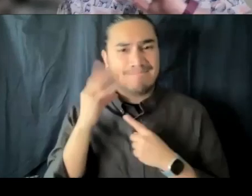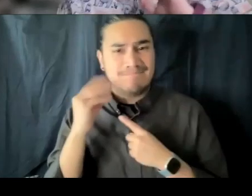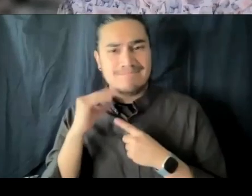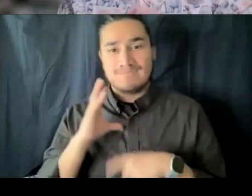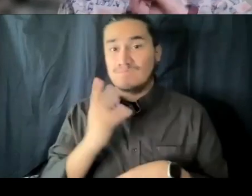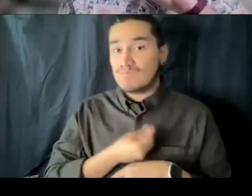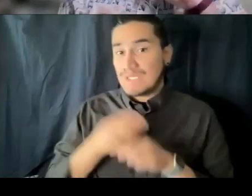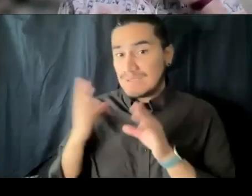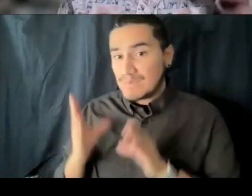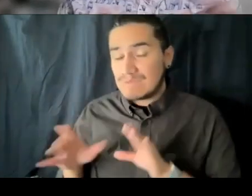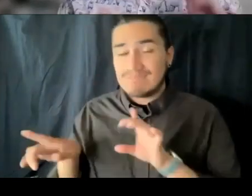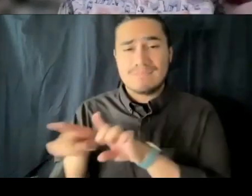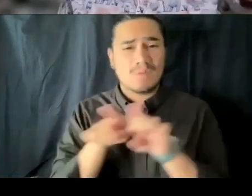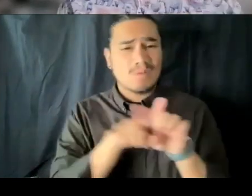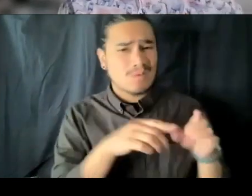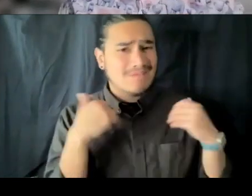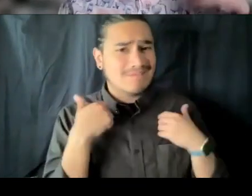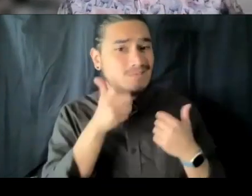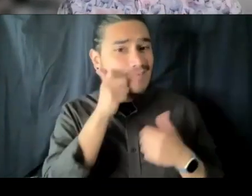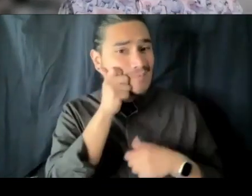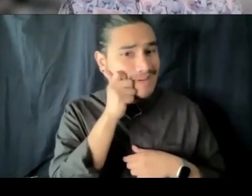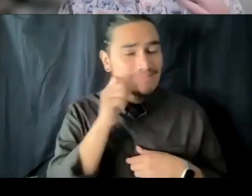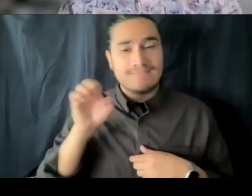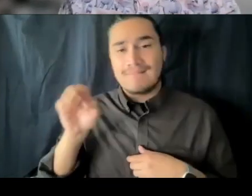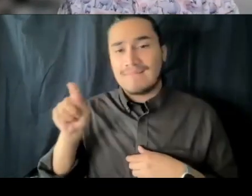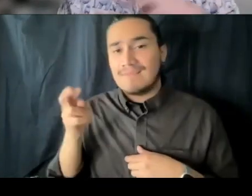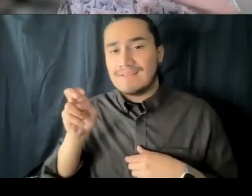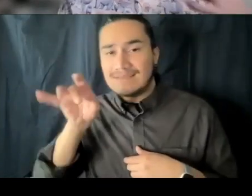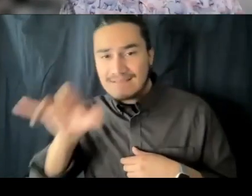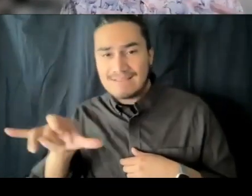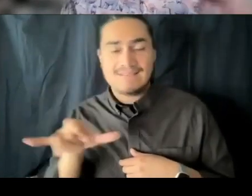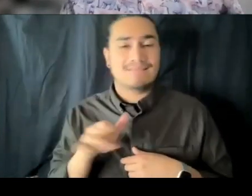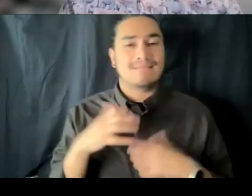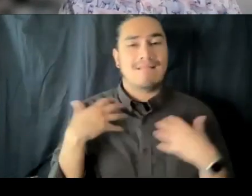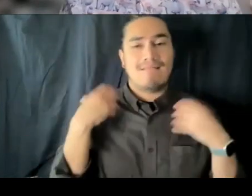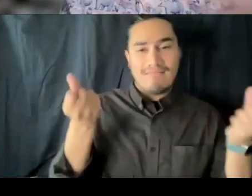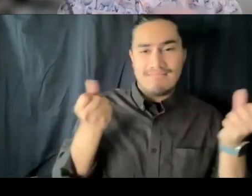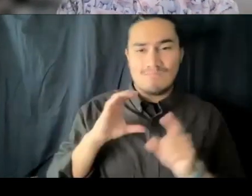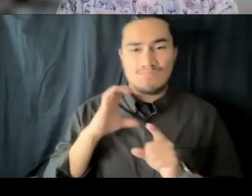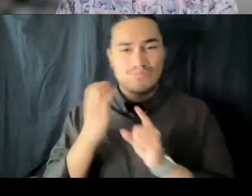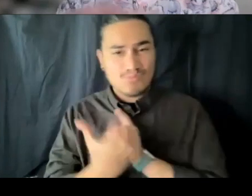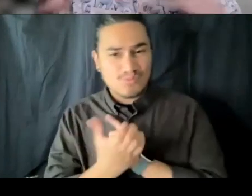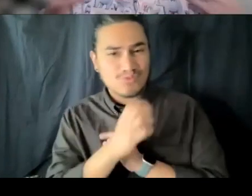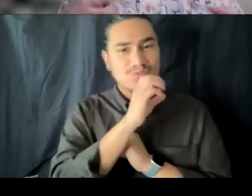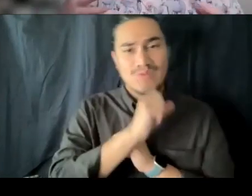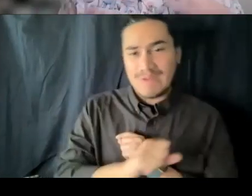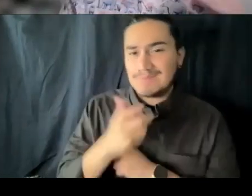You also have race, ethnicity, physical health, culture, age, personality, location.